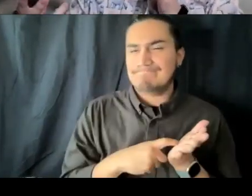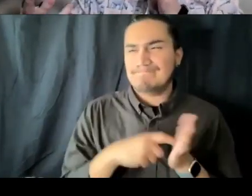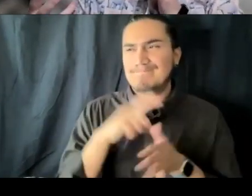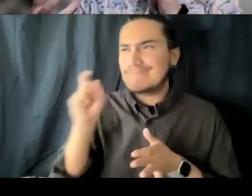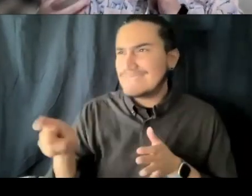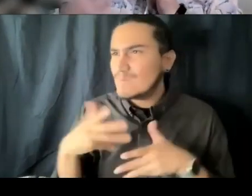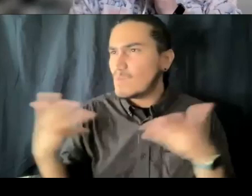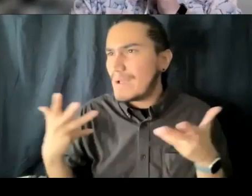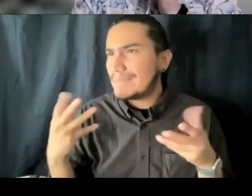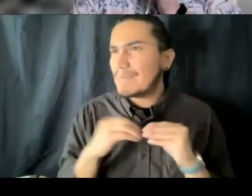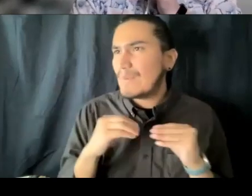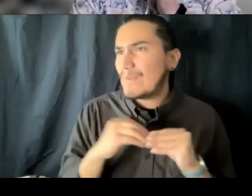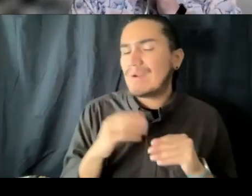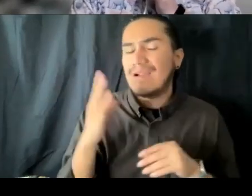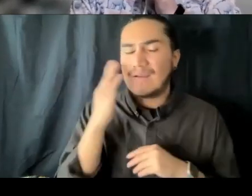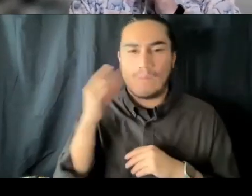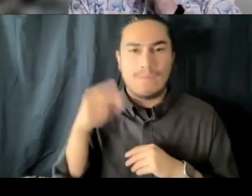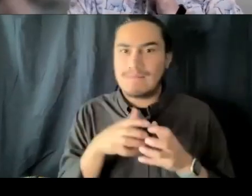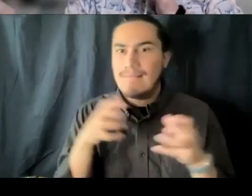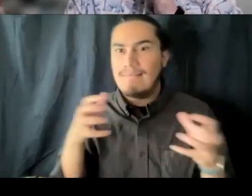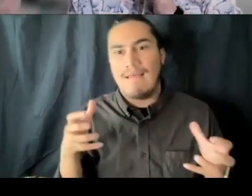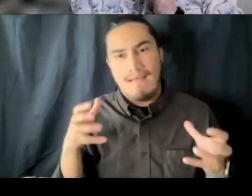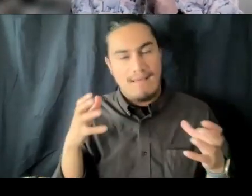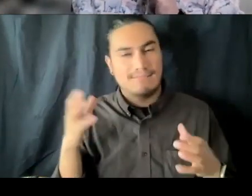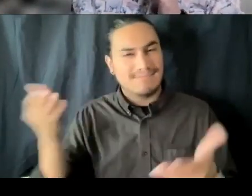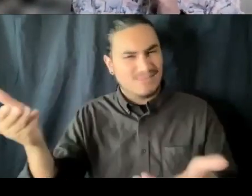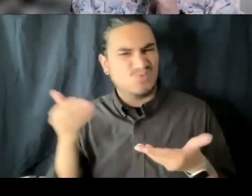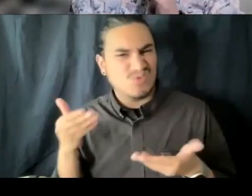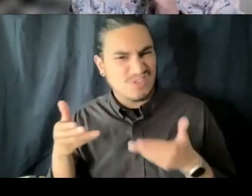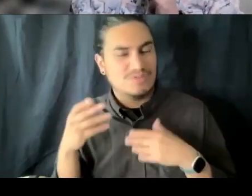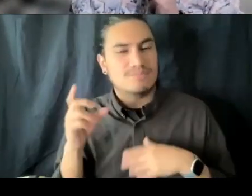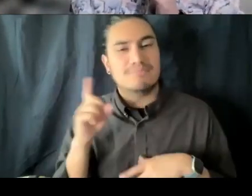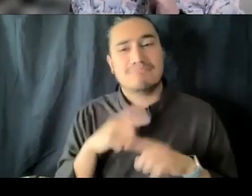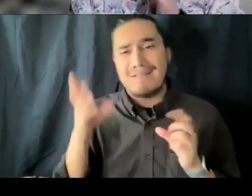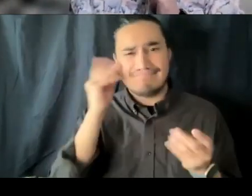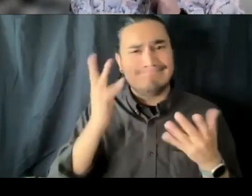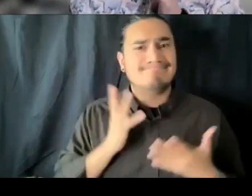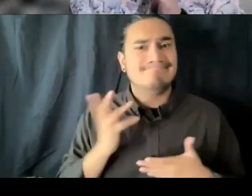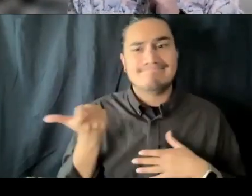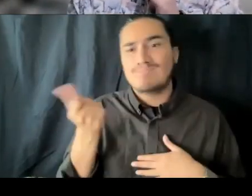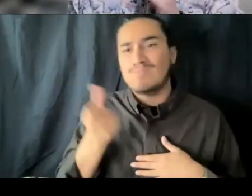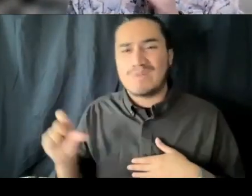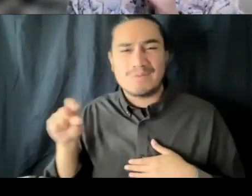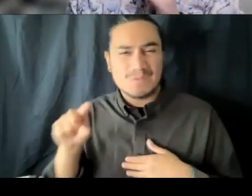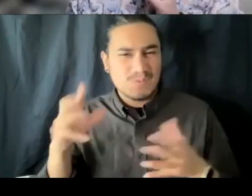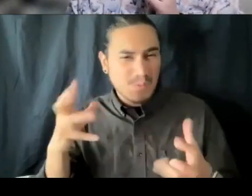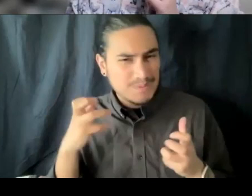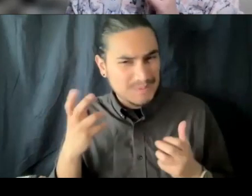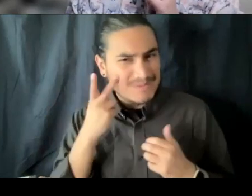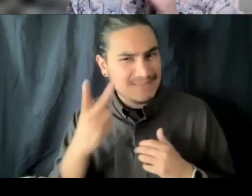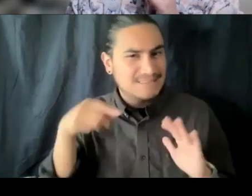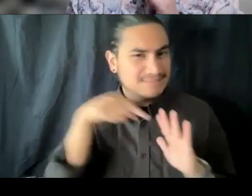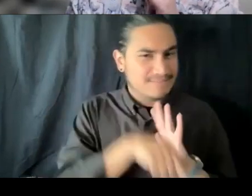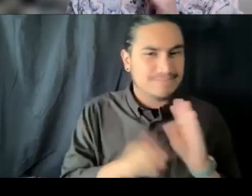I know this was an introduction, so let us know what else you wanna see. And thank you for the work that you do